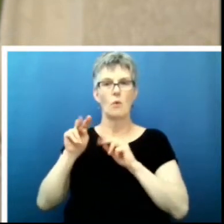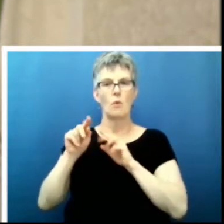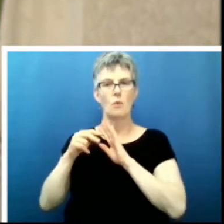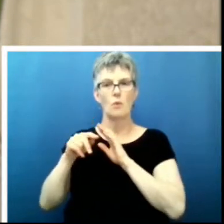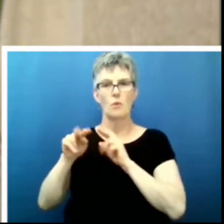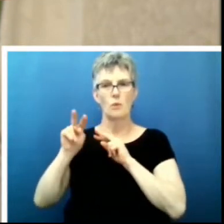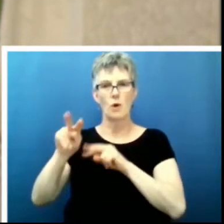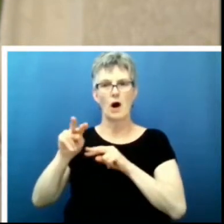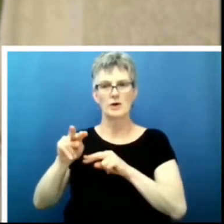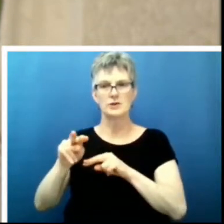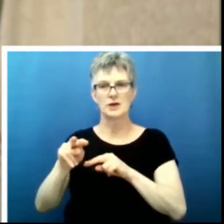Then switch again.